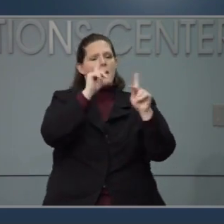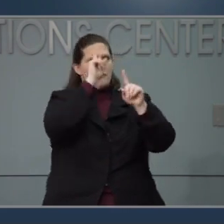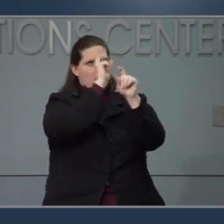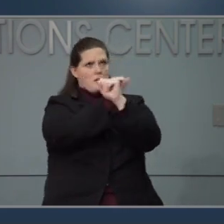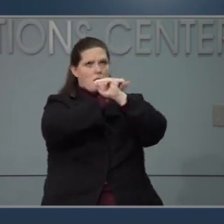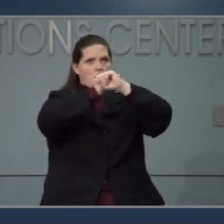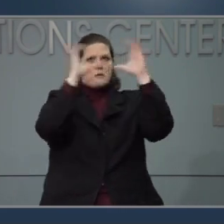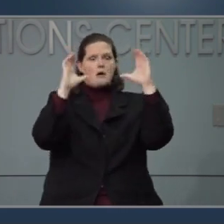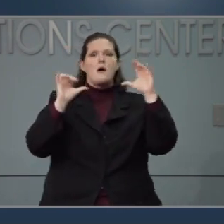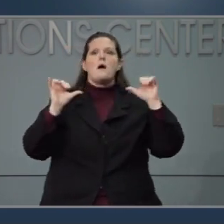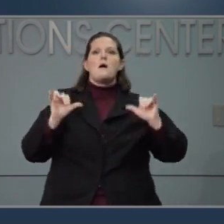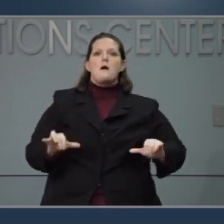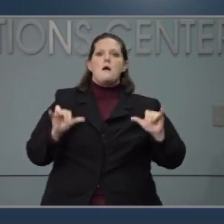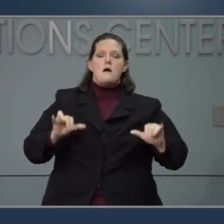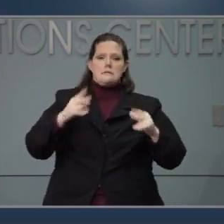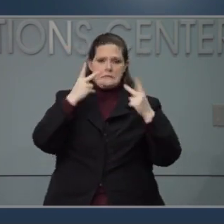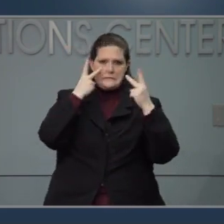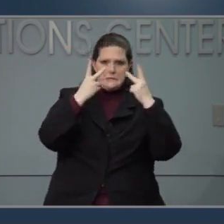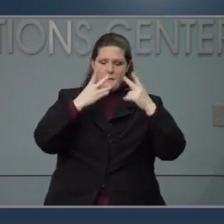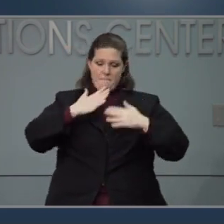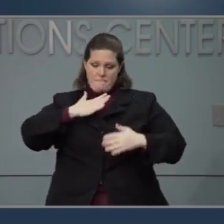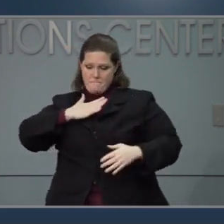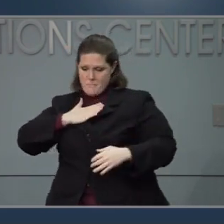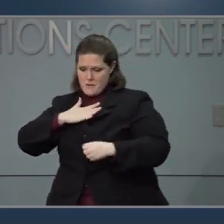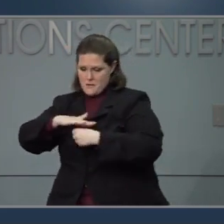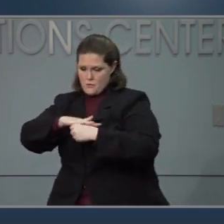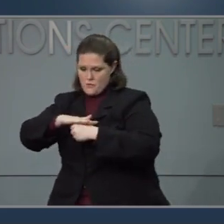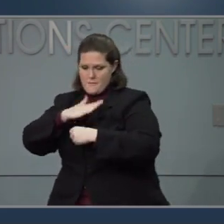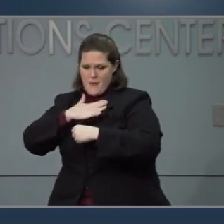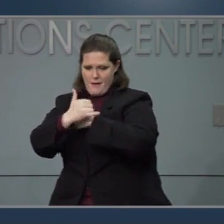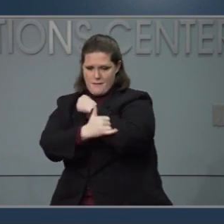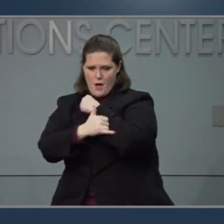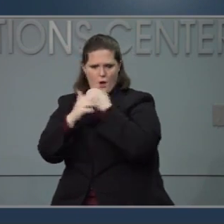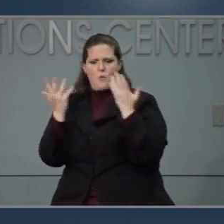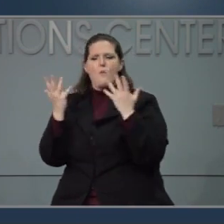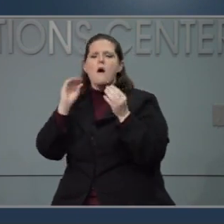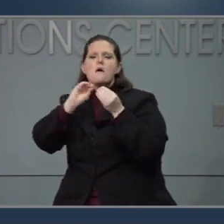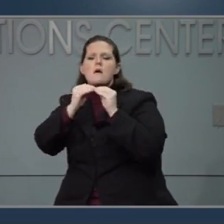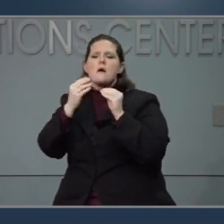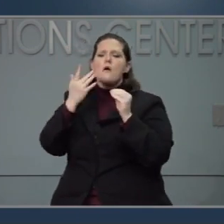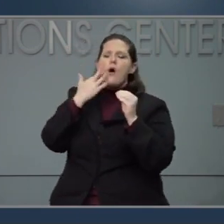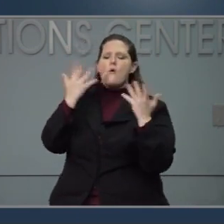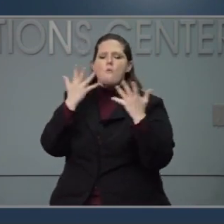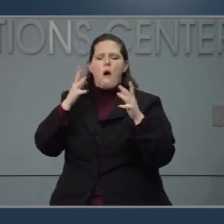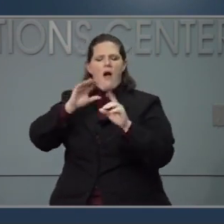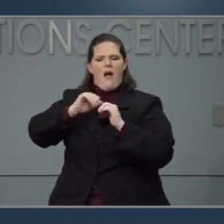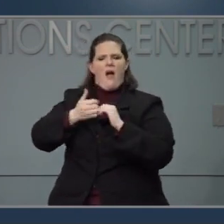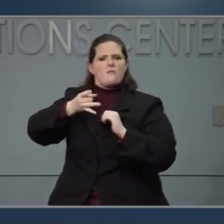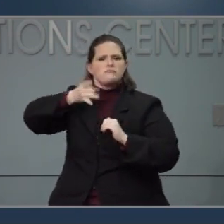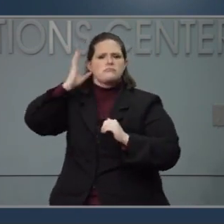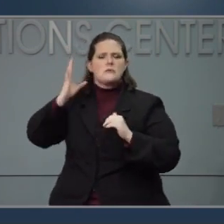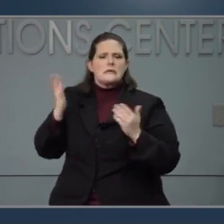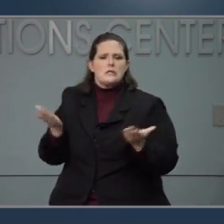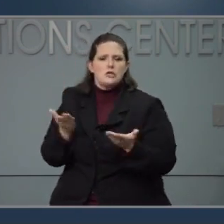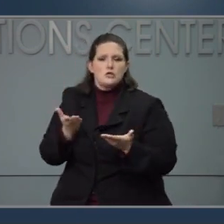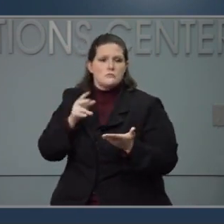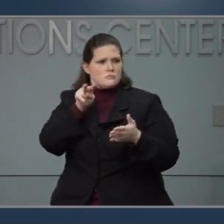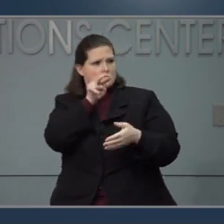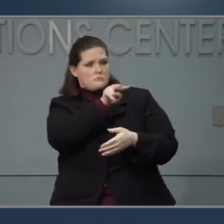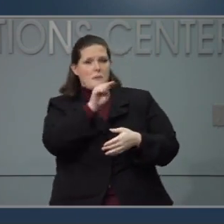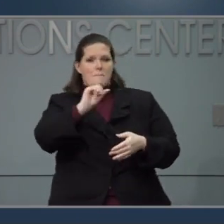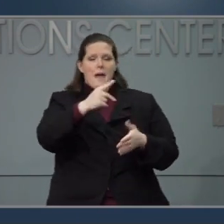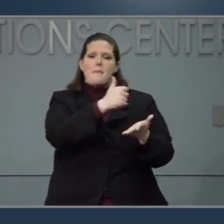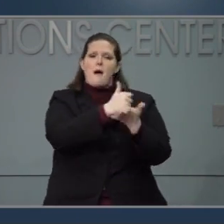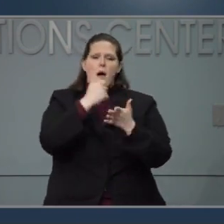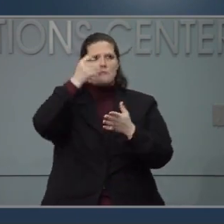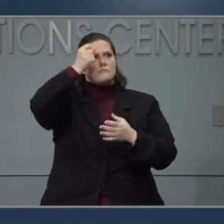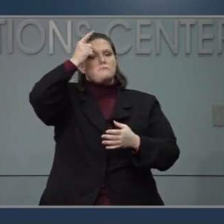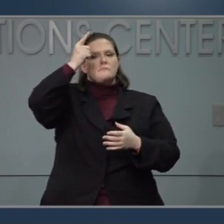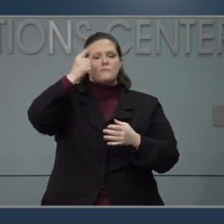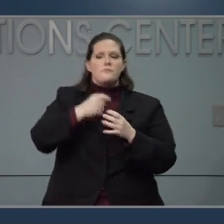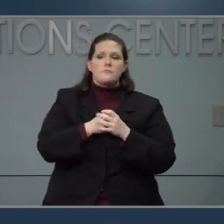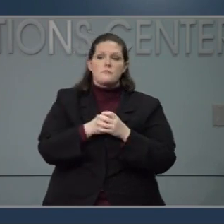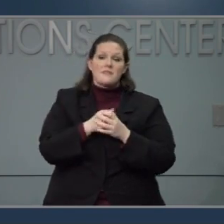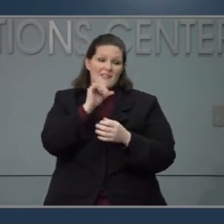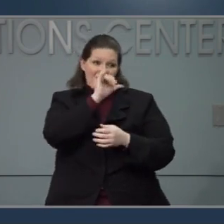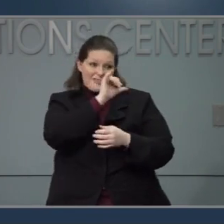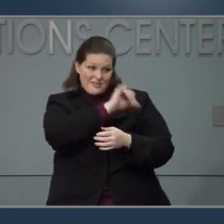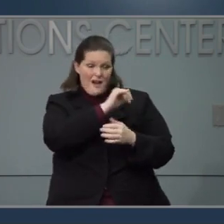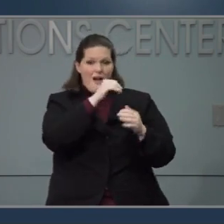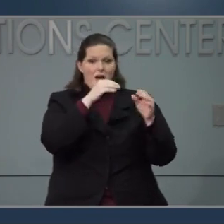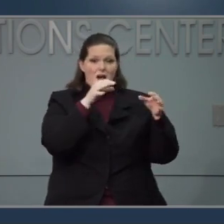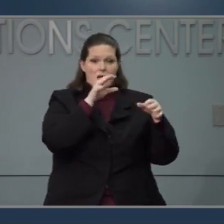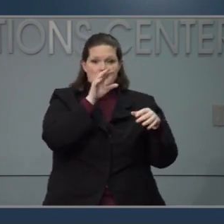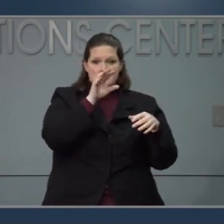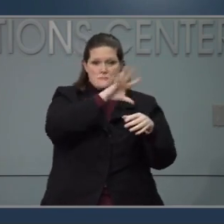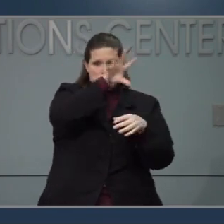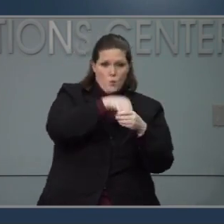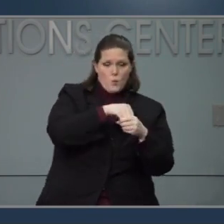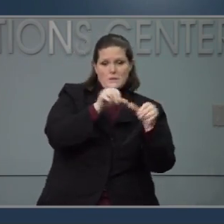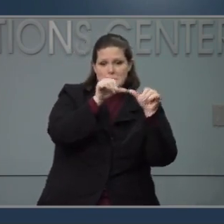THIS NEW COVID-19 COUNTY ALERT SYSTEM MAKES THIS DATA MORE VISIBLE, MORE UNDERSTANDABLE, SO NORTH CAROLINIANS CAN EASILY SEE HOW THEIR COUNTY IS DOING.